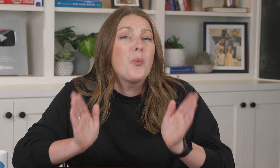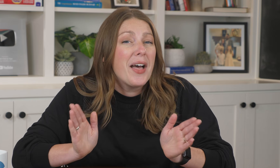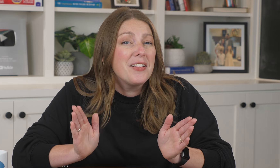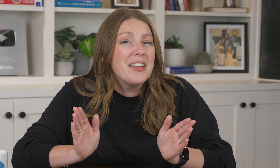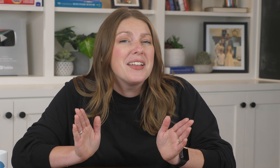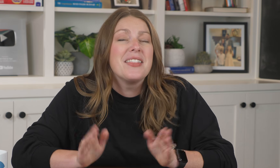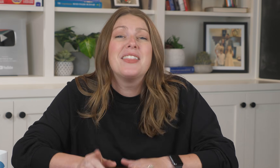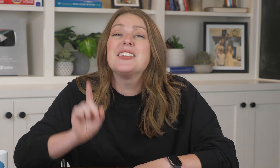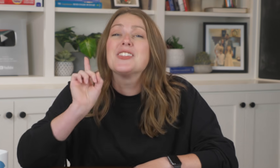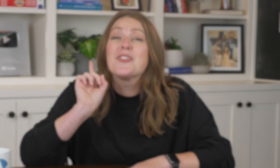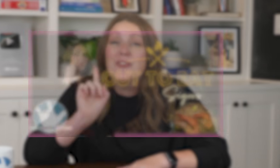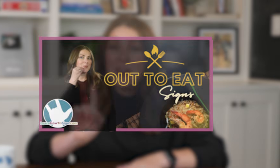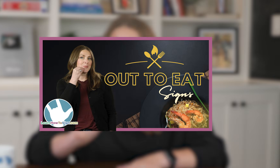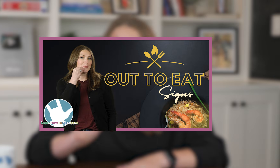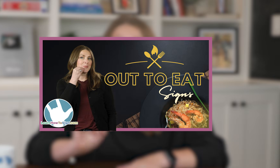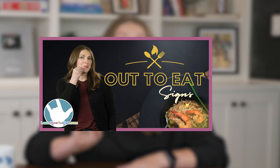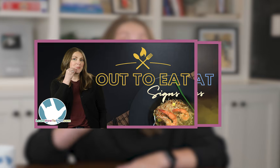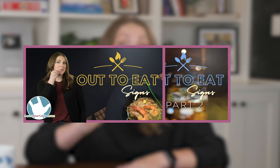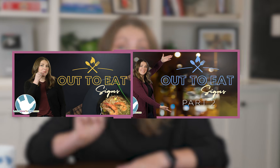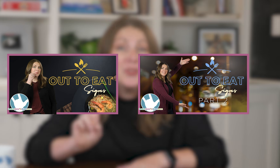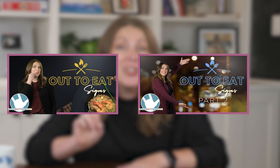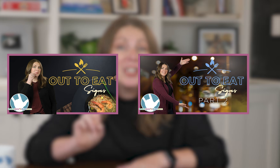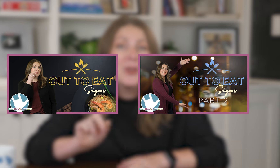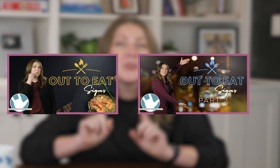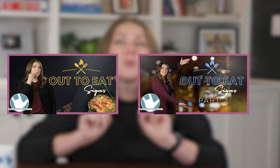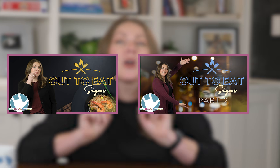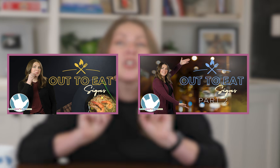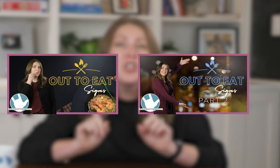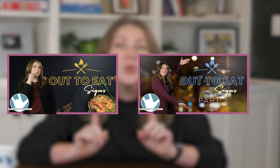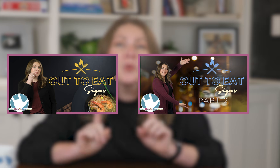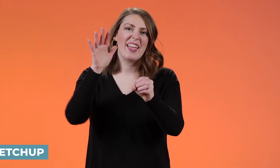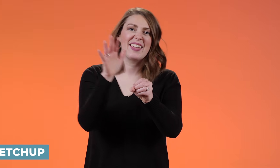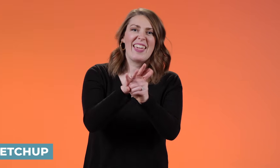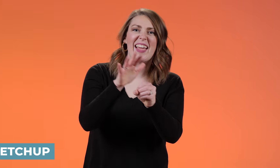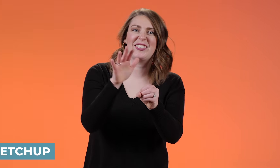well, this is the first of two videos where you will learn over